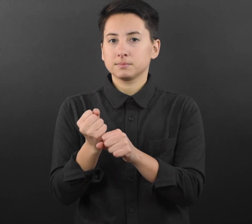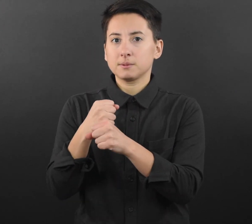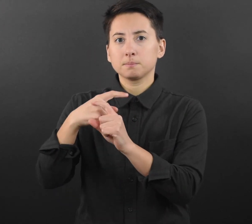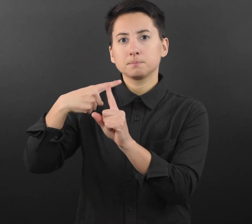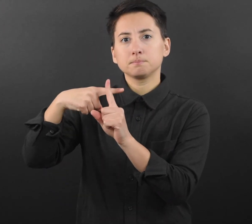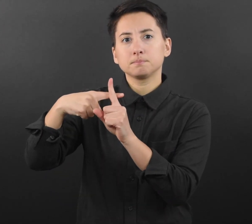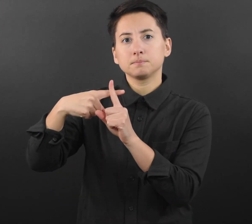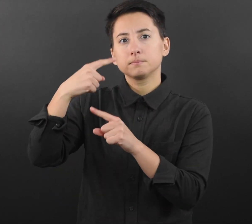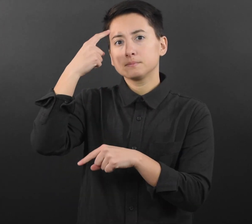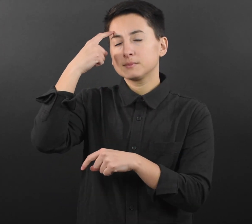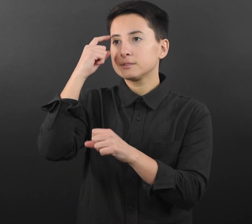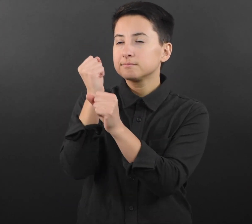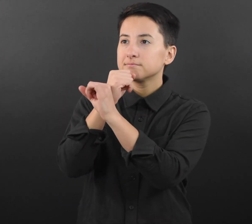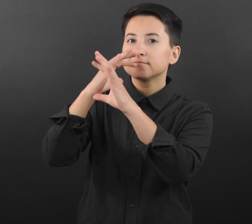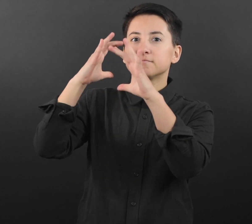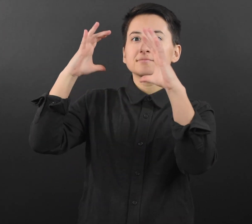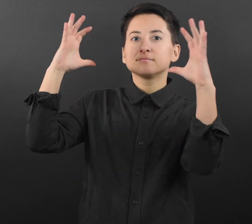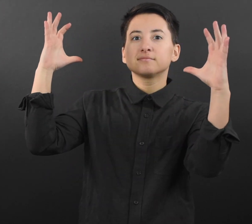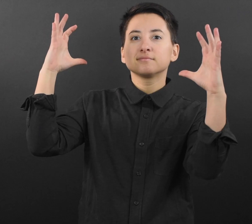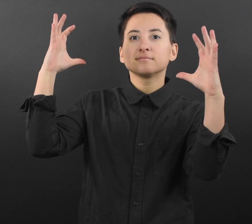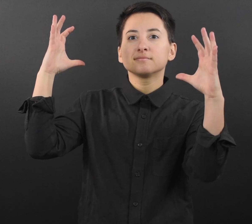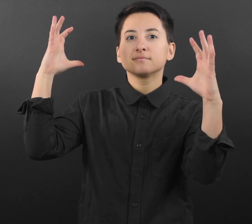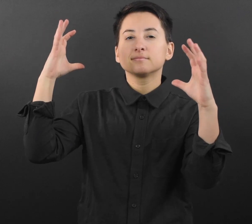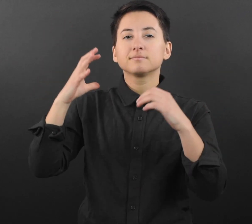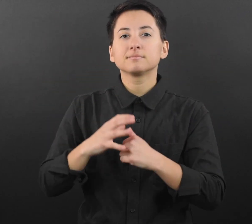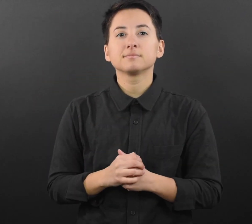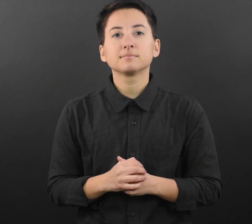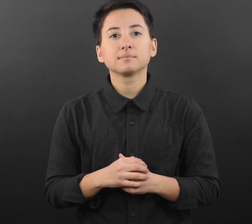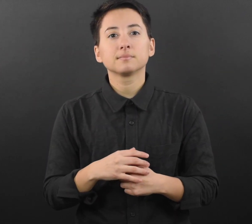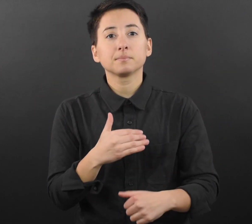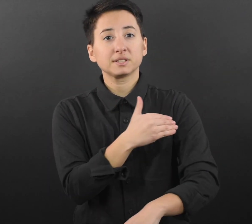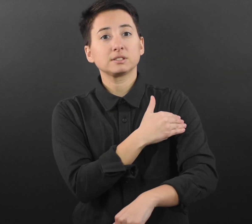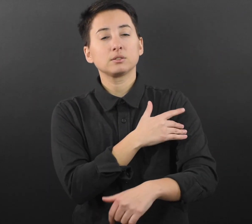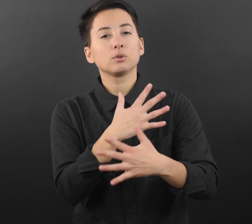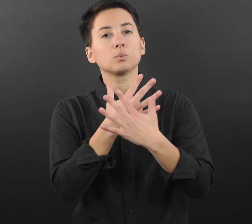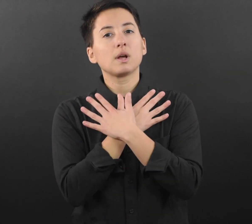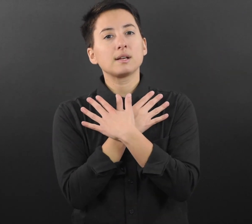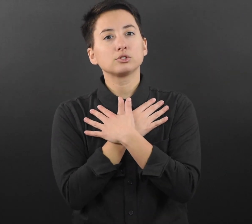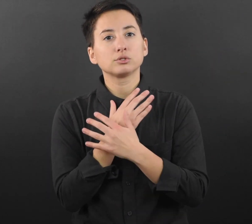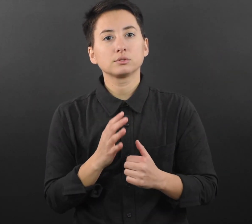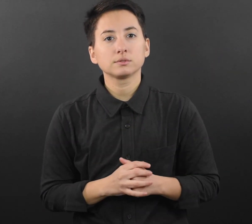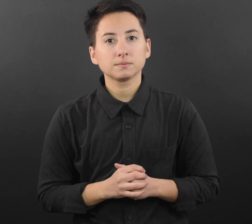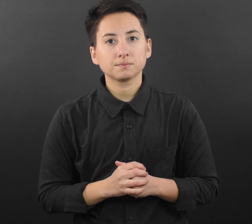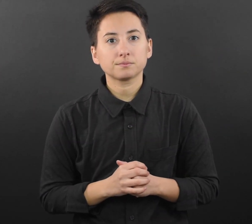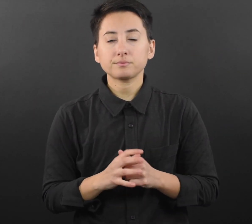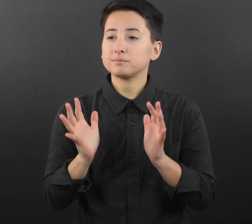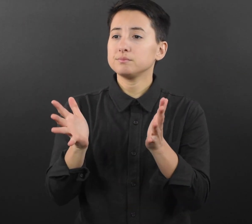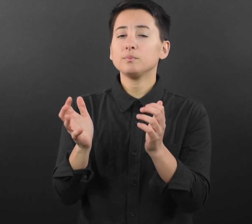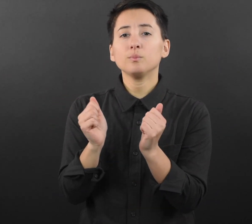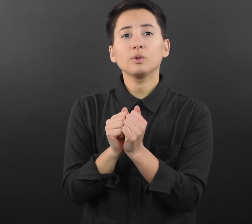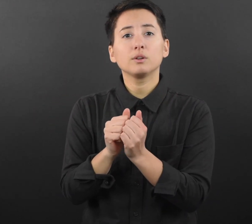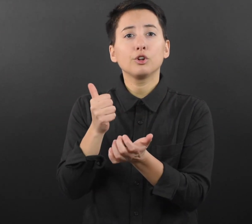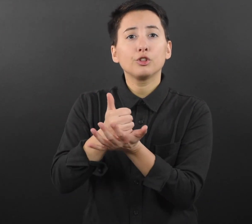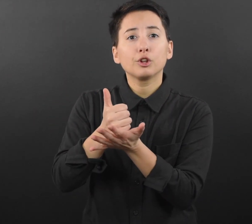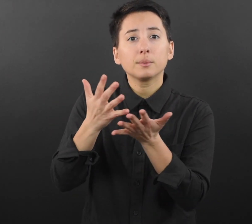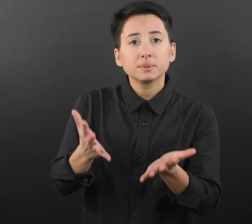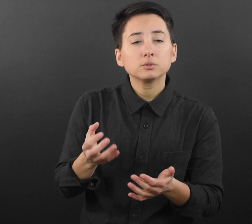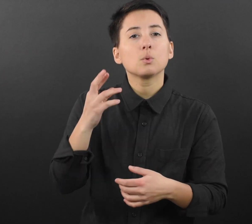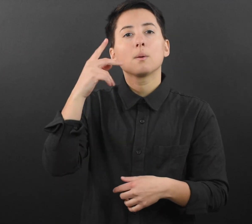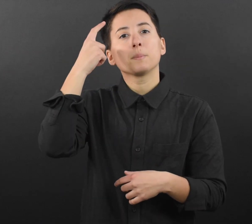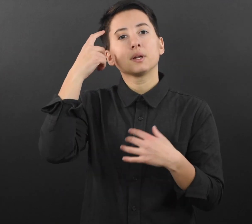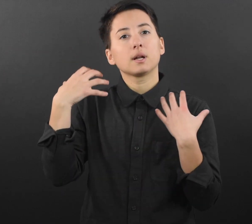forming positive mental images (visualizations); and muscle relaxation. Talk to a mental health